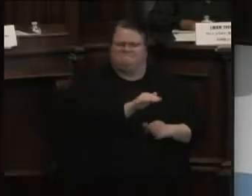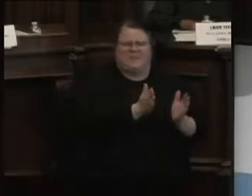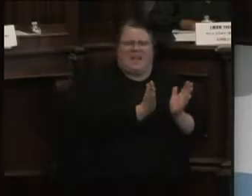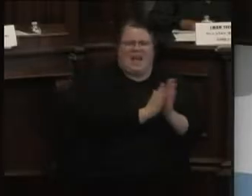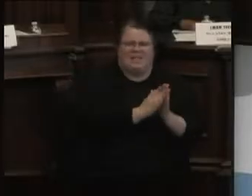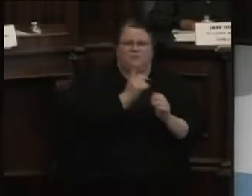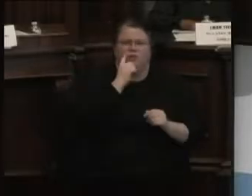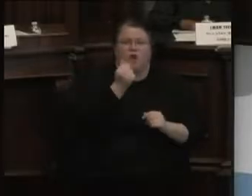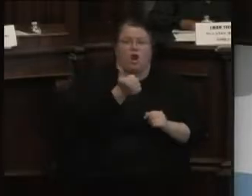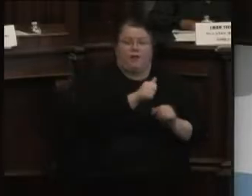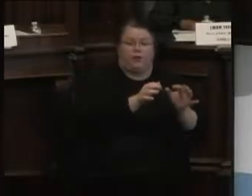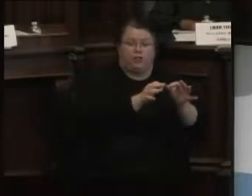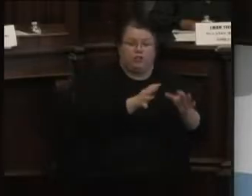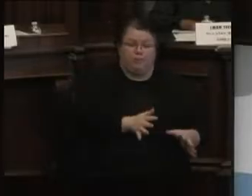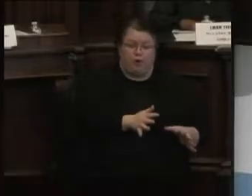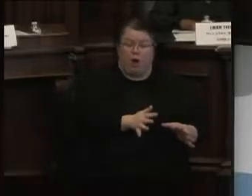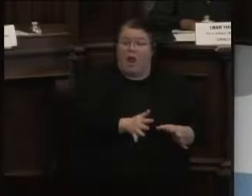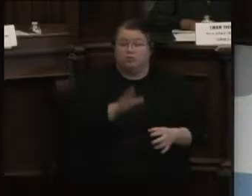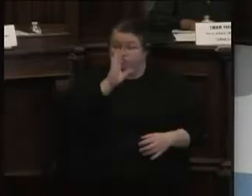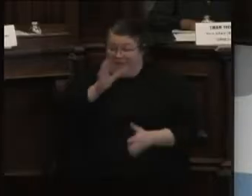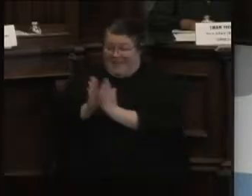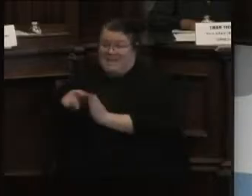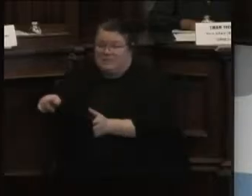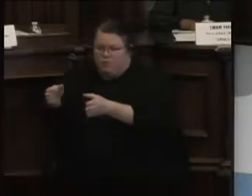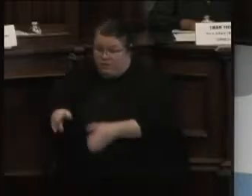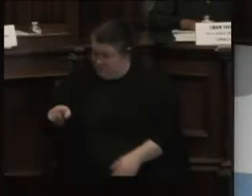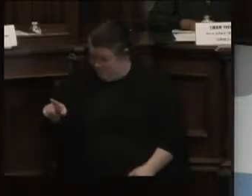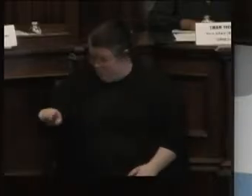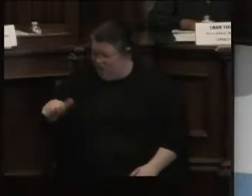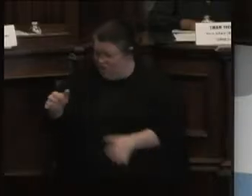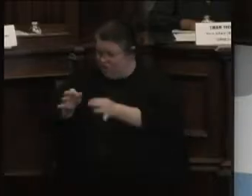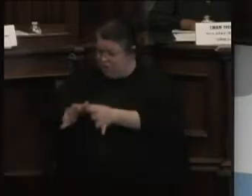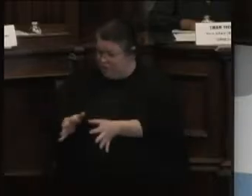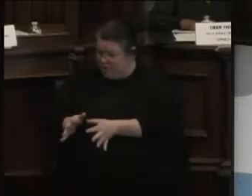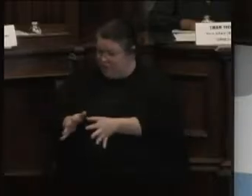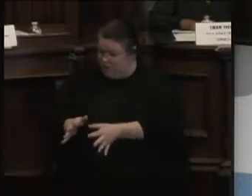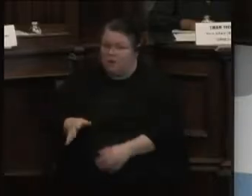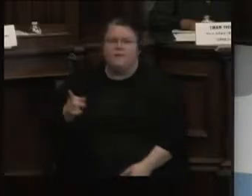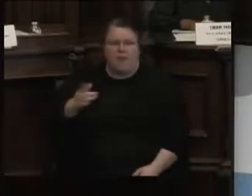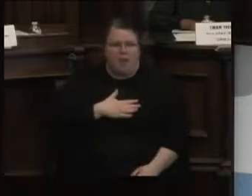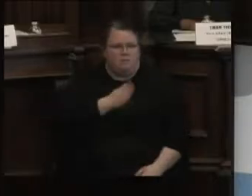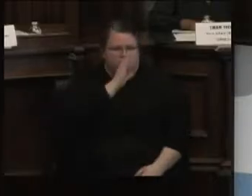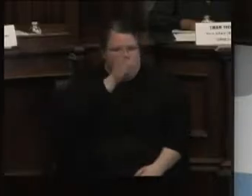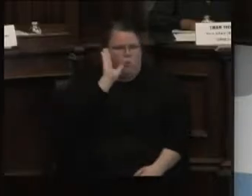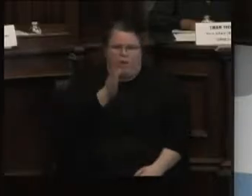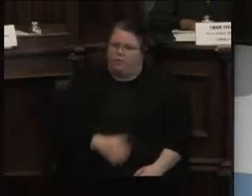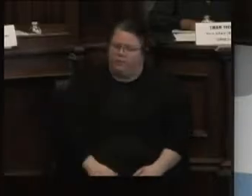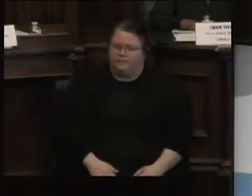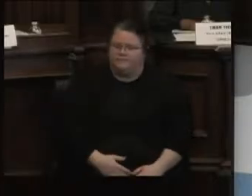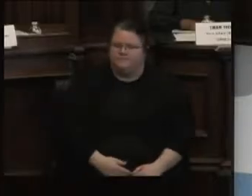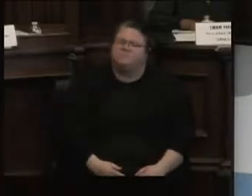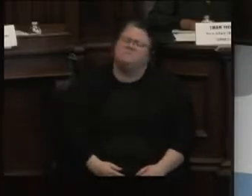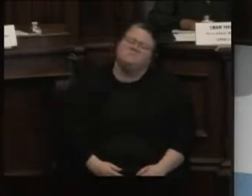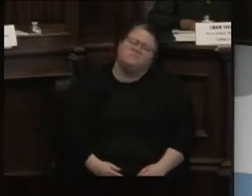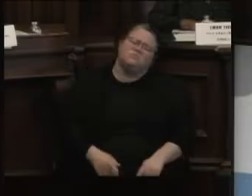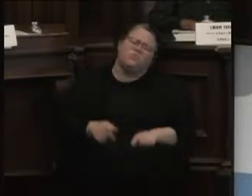sure they understand, and if not, ask for another interpreter and ask the person if they need another